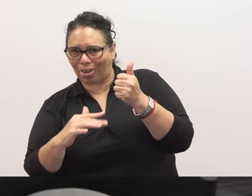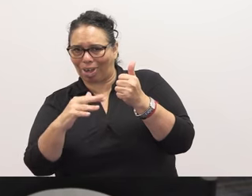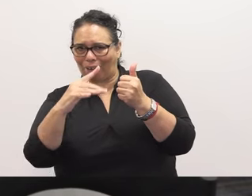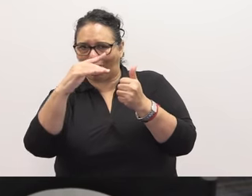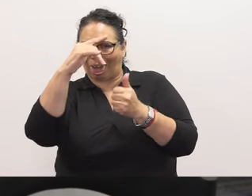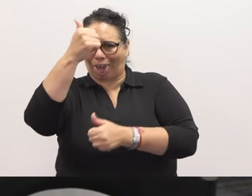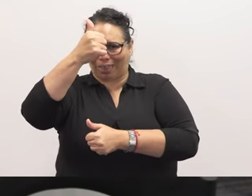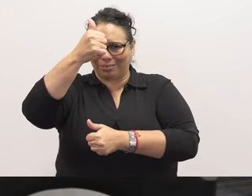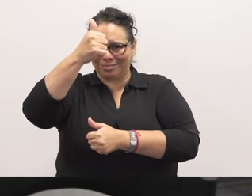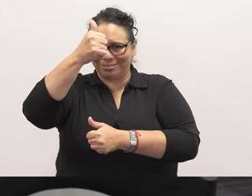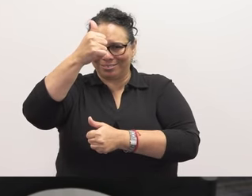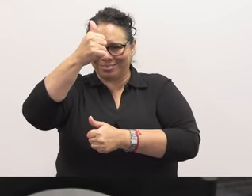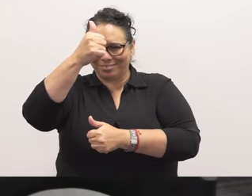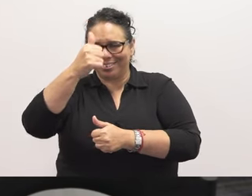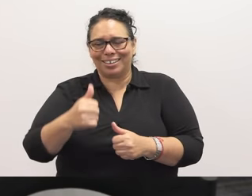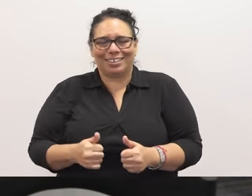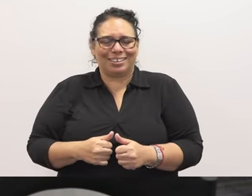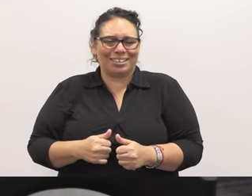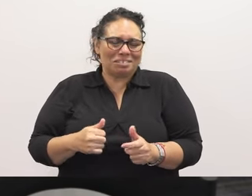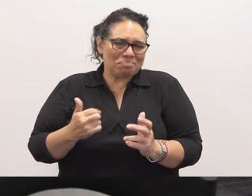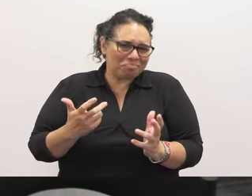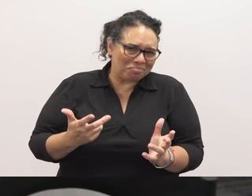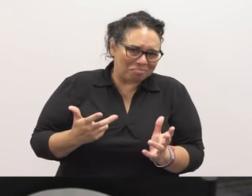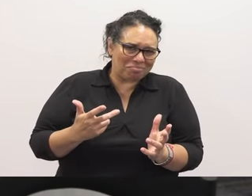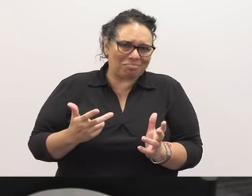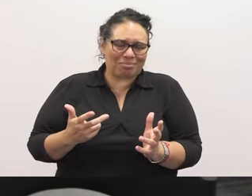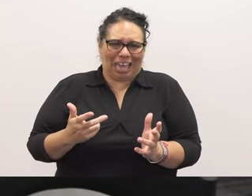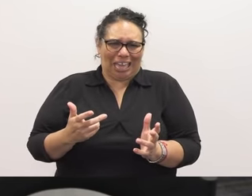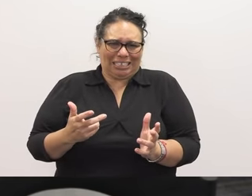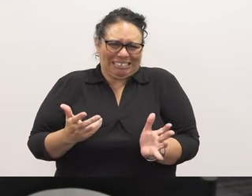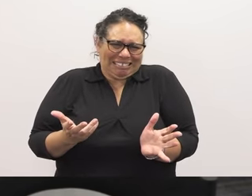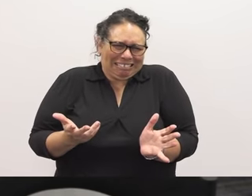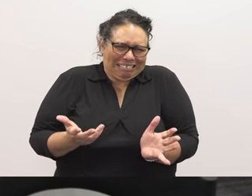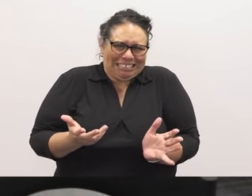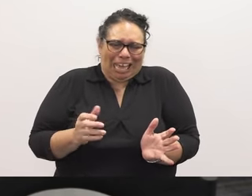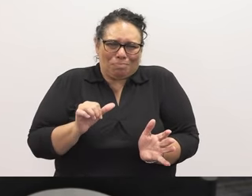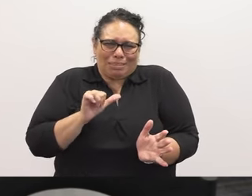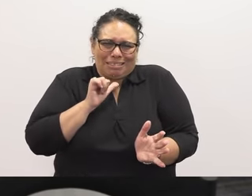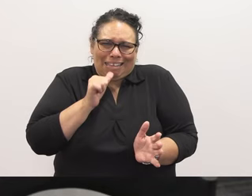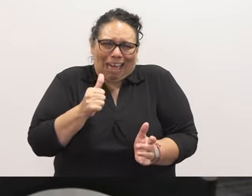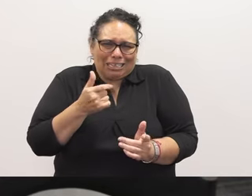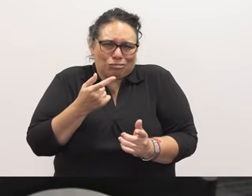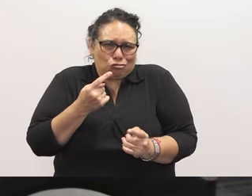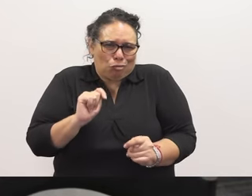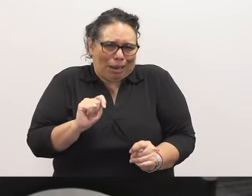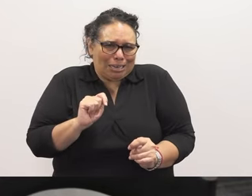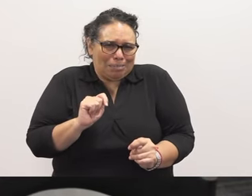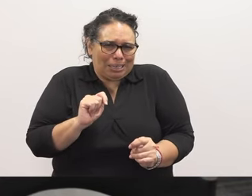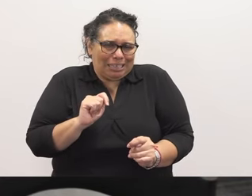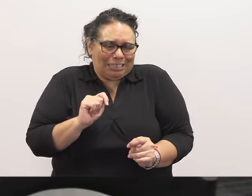One, and I mean no disrespect when I say this because I'm a part of it as well,